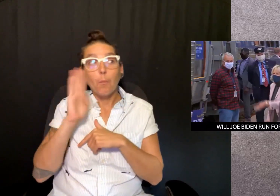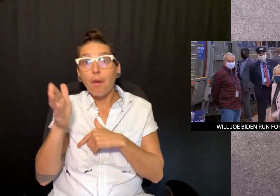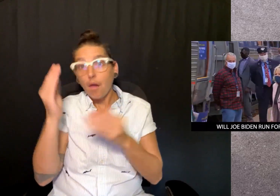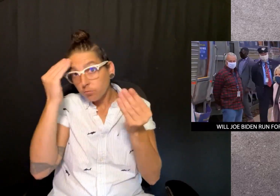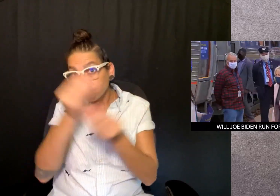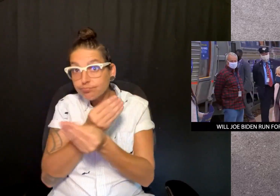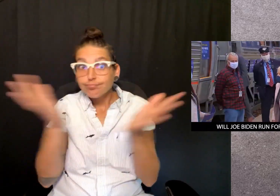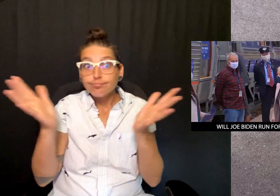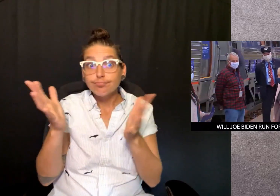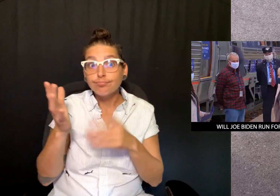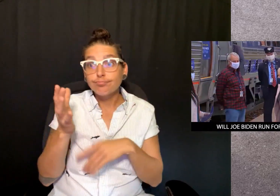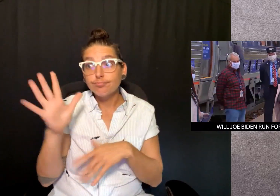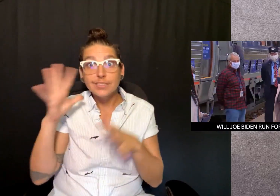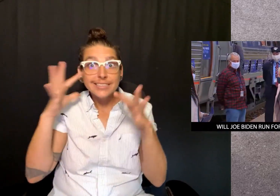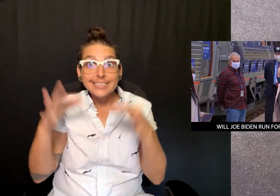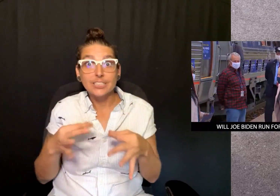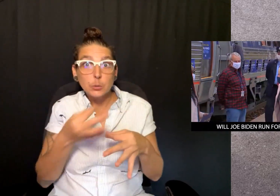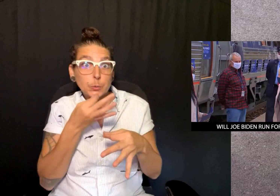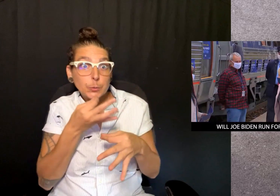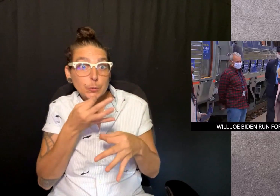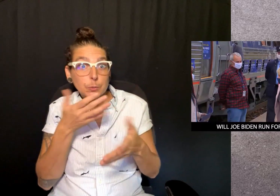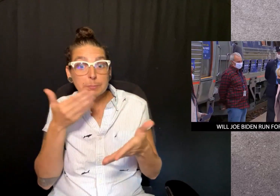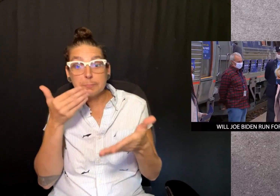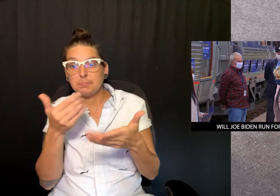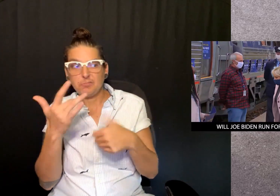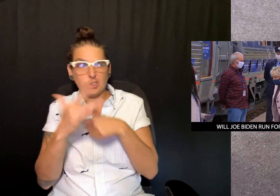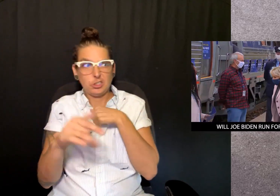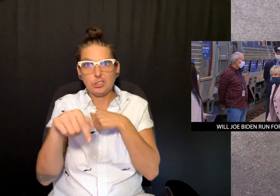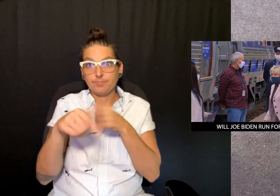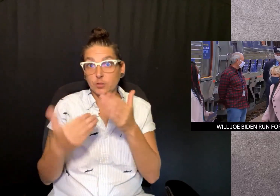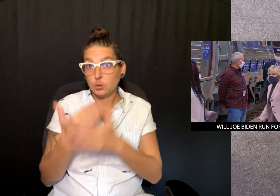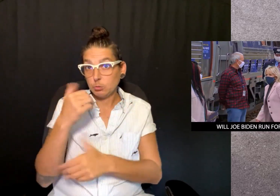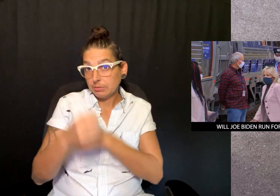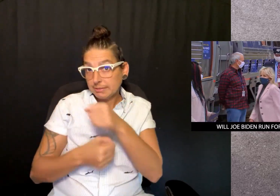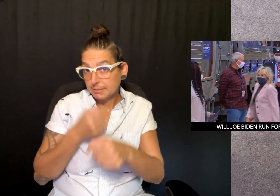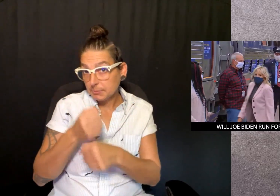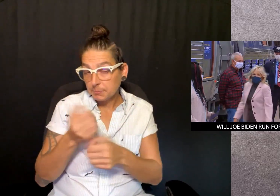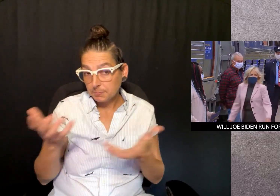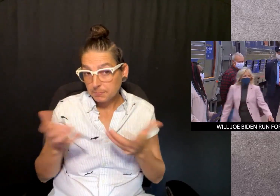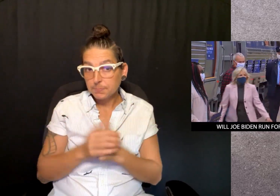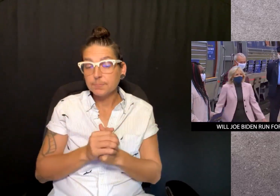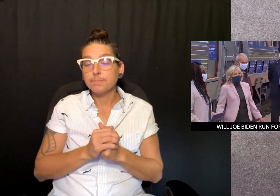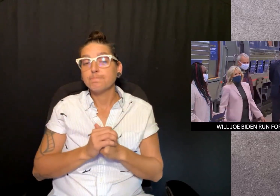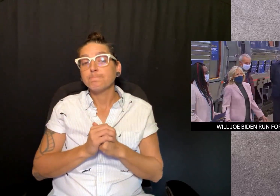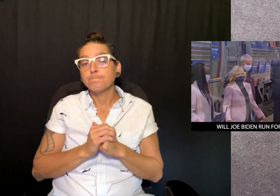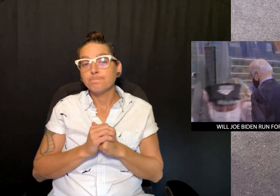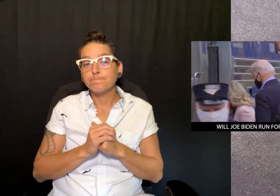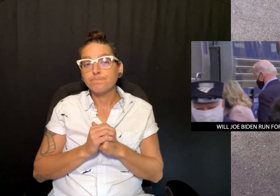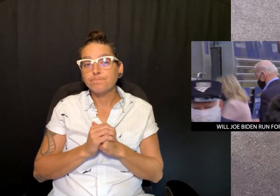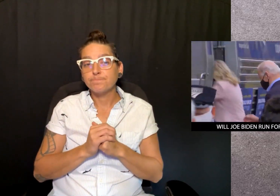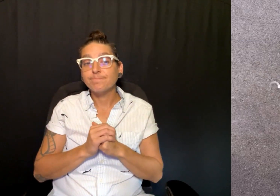the Thanksgiving and Christmas holidays with the hopes he'll announce his decision early